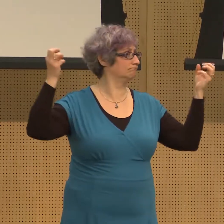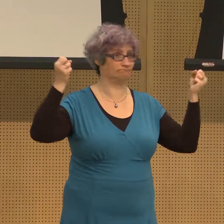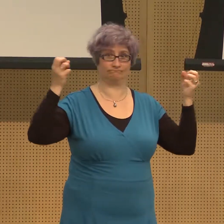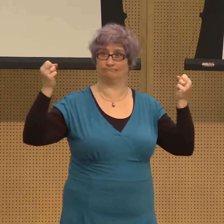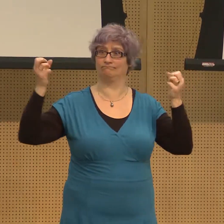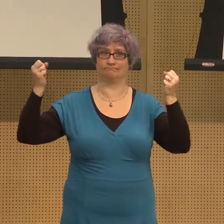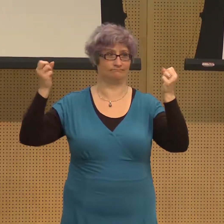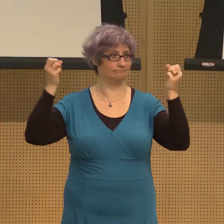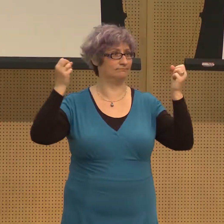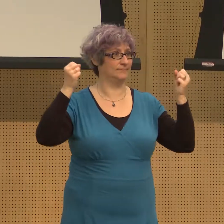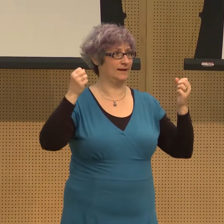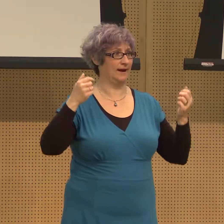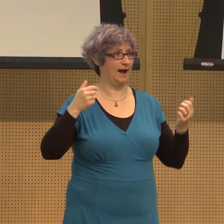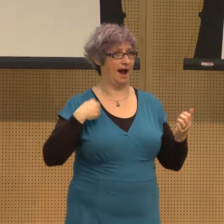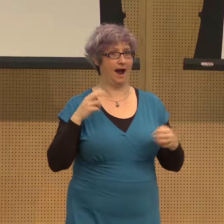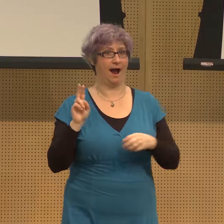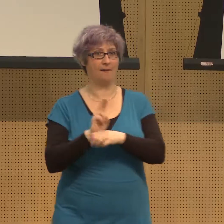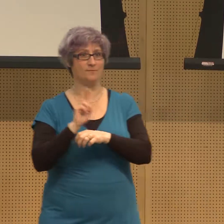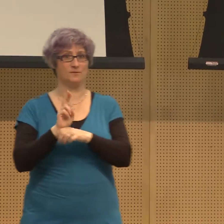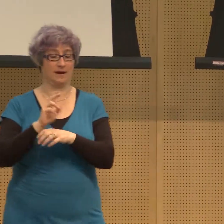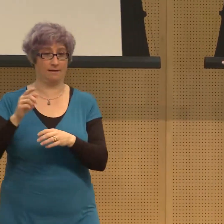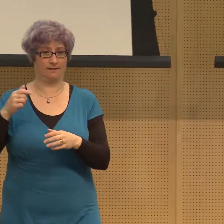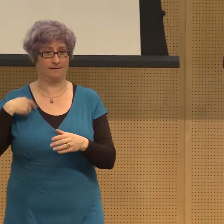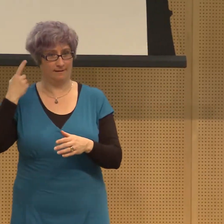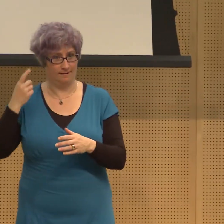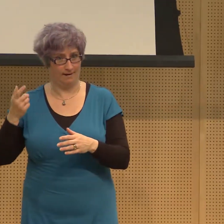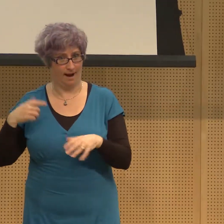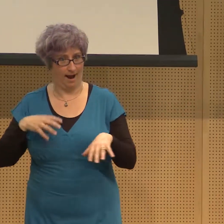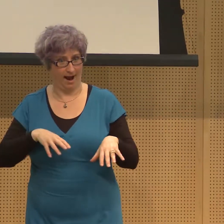In the lab meetings, we hosted them in sign language.